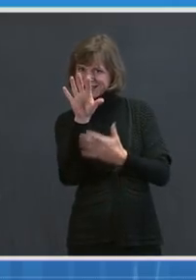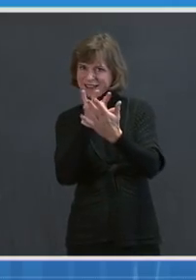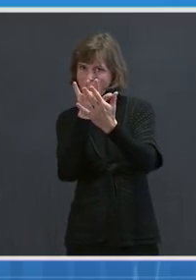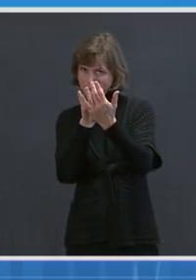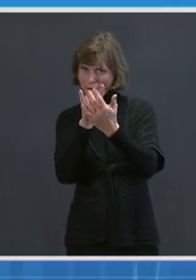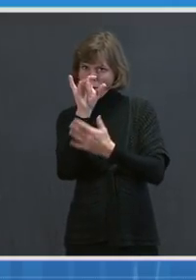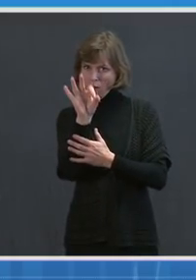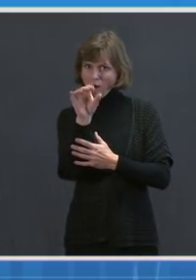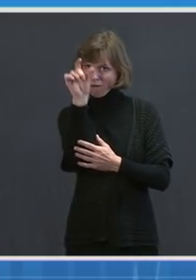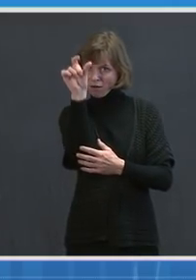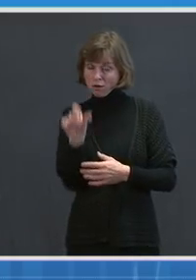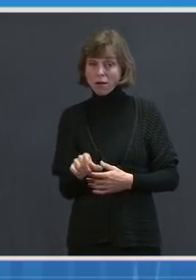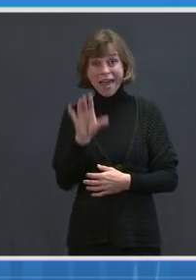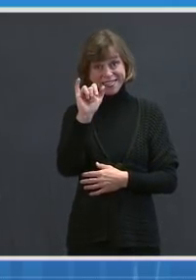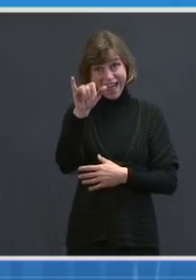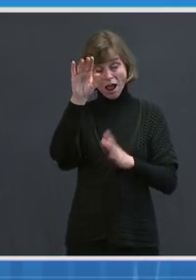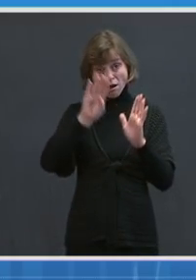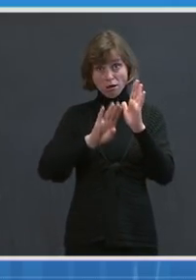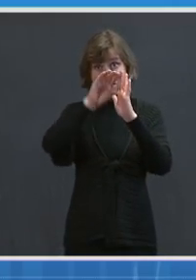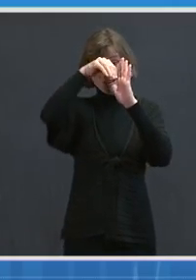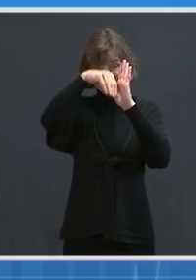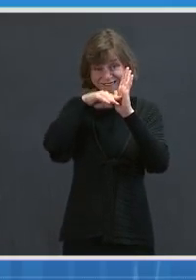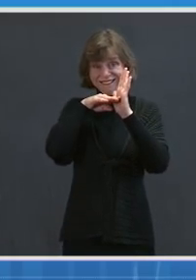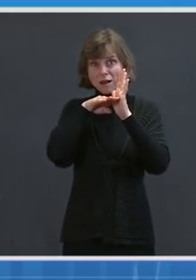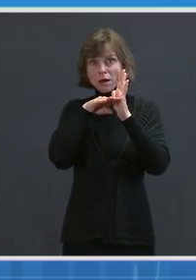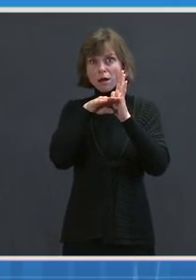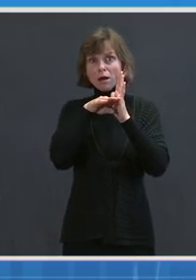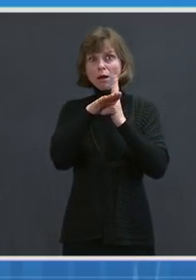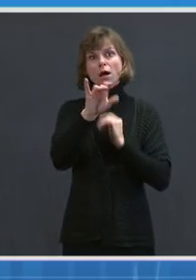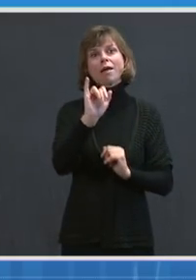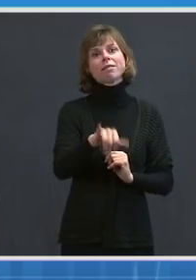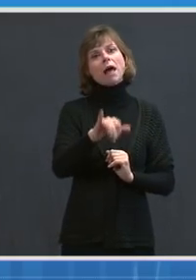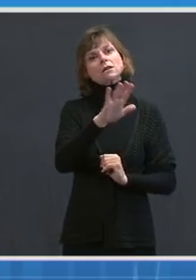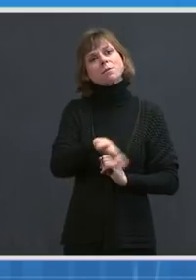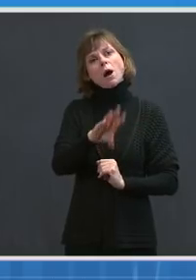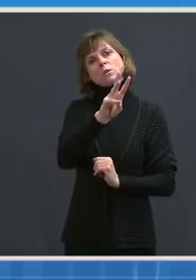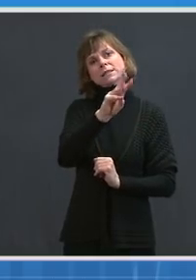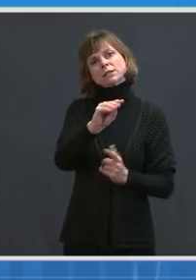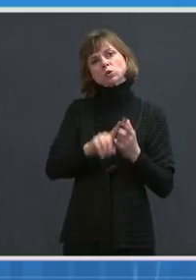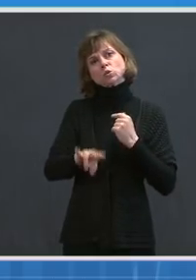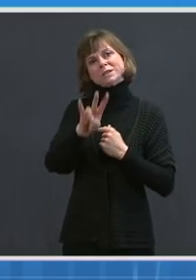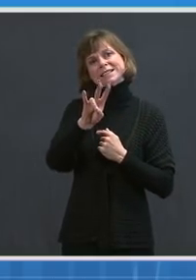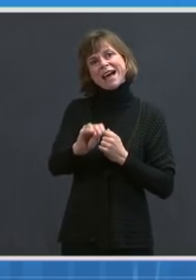That plateau is about 60- to 70,000 cases a day.